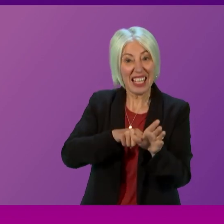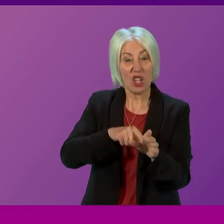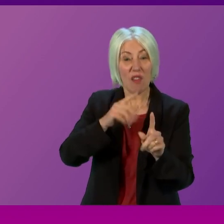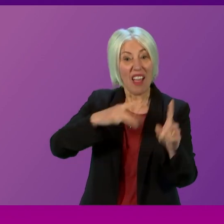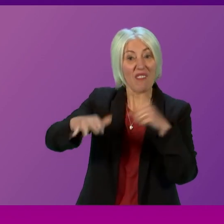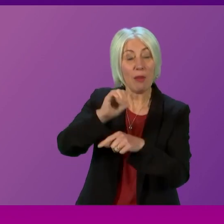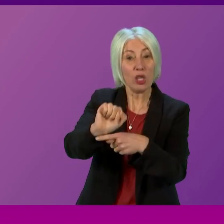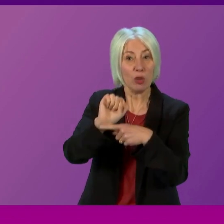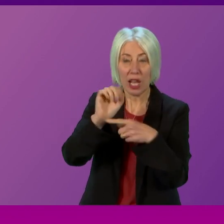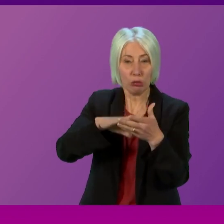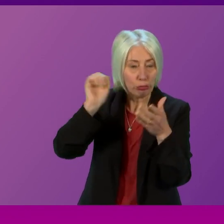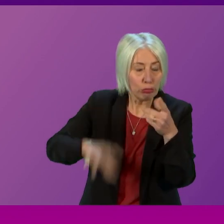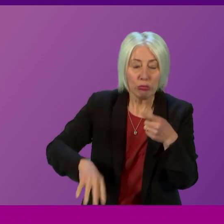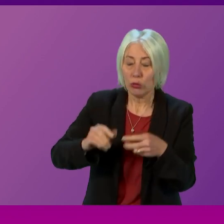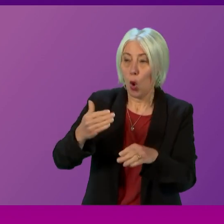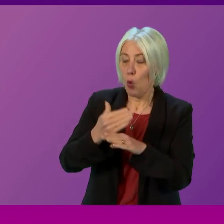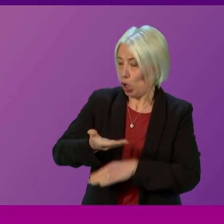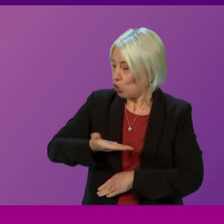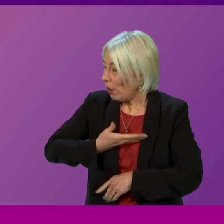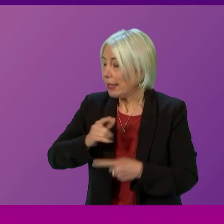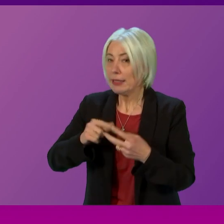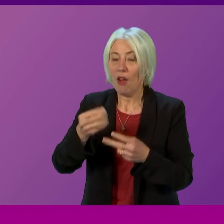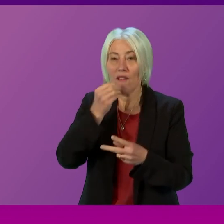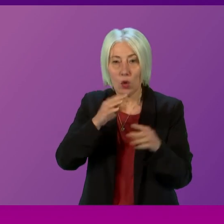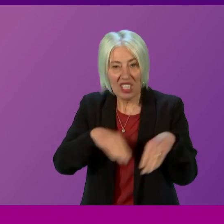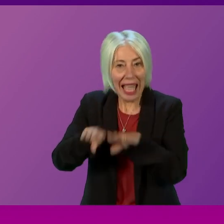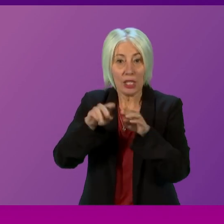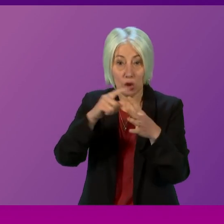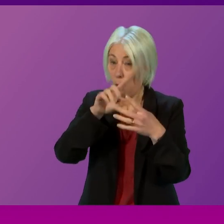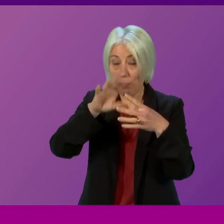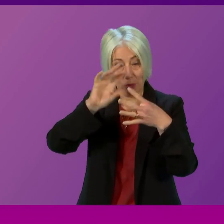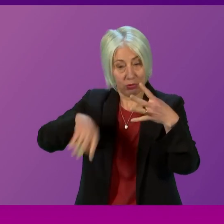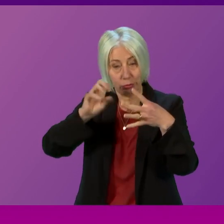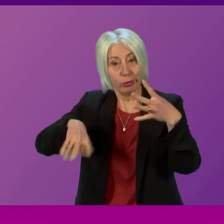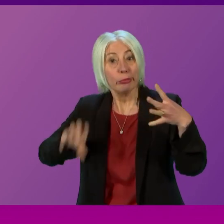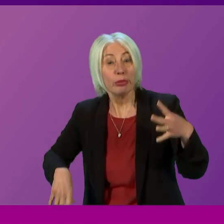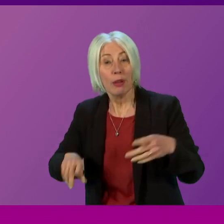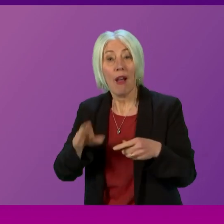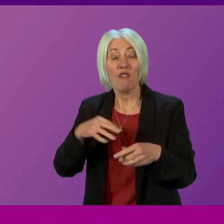food standards, workers’ rights and much else in the rush to facilitate a deregulated